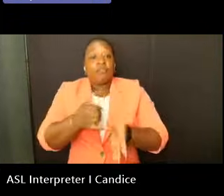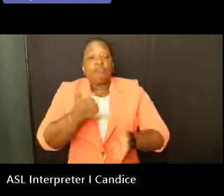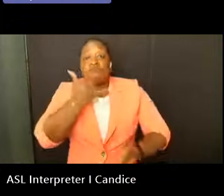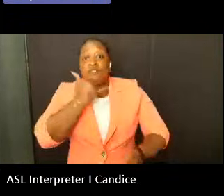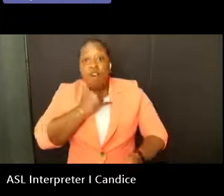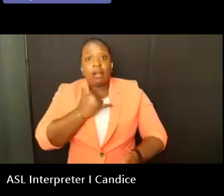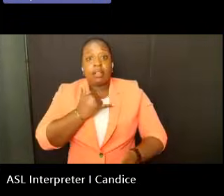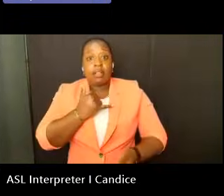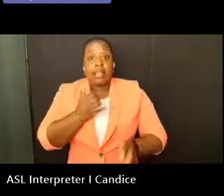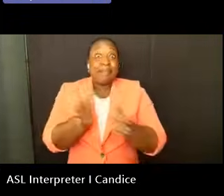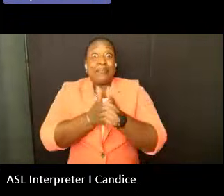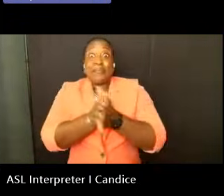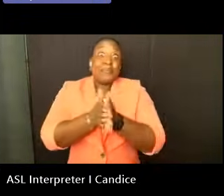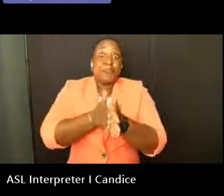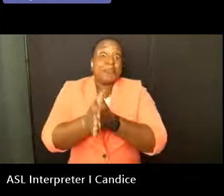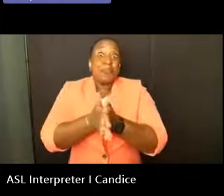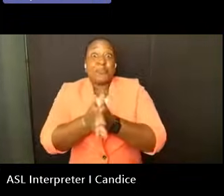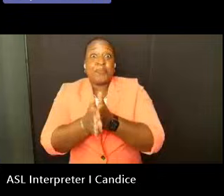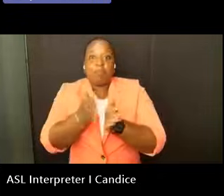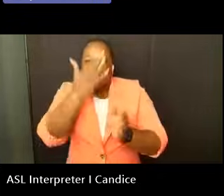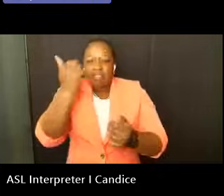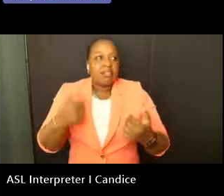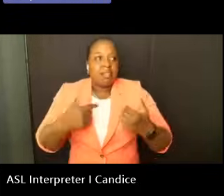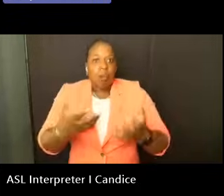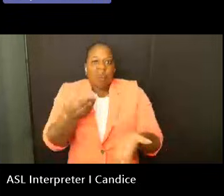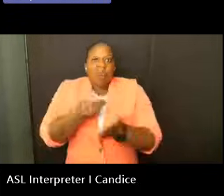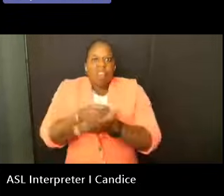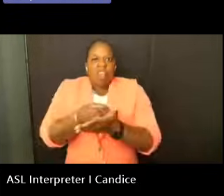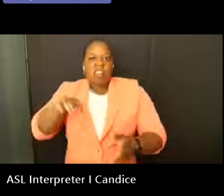enthusiastic in the sense that they are -- you know, wanting to get enough research